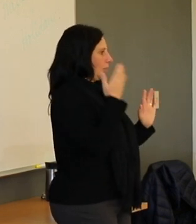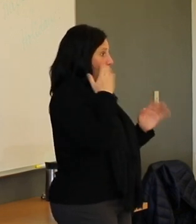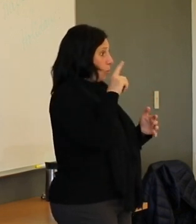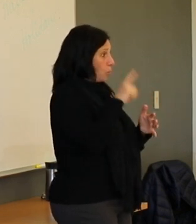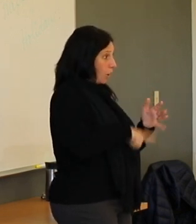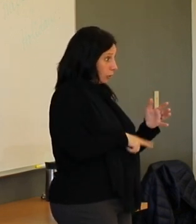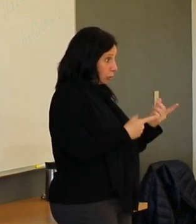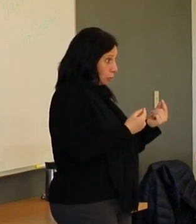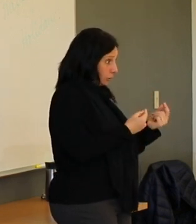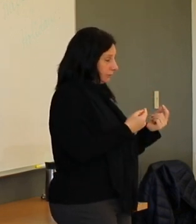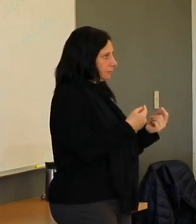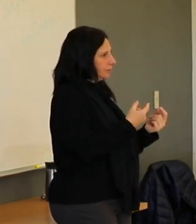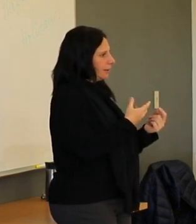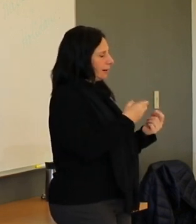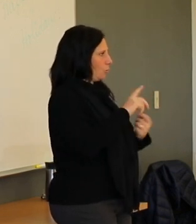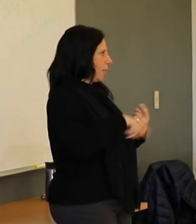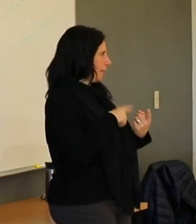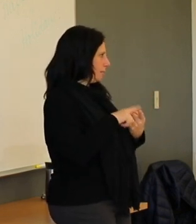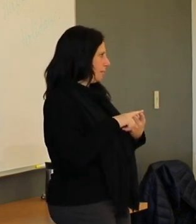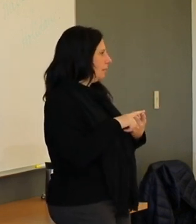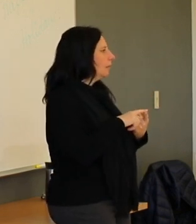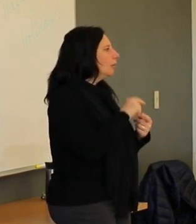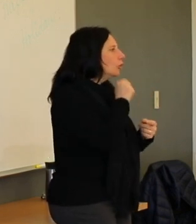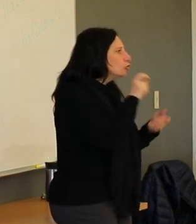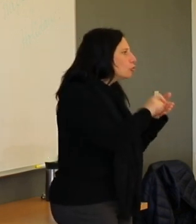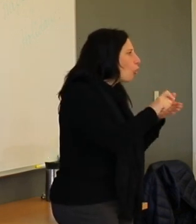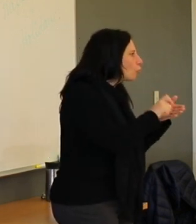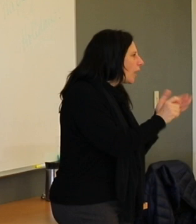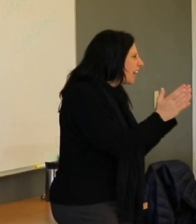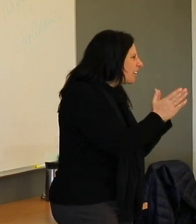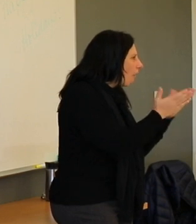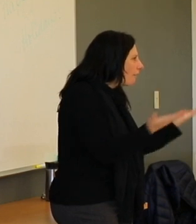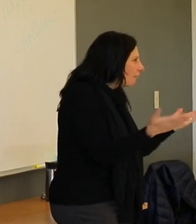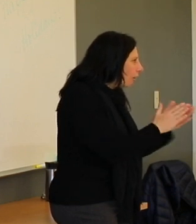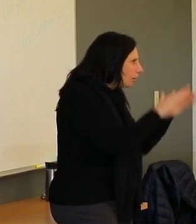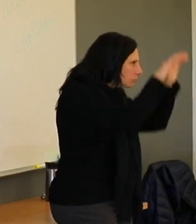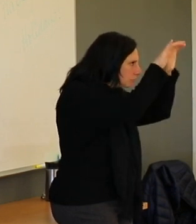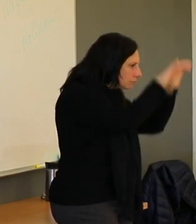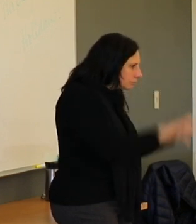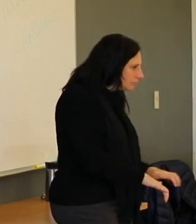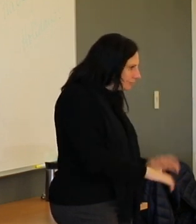So it doesn't need to be a novel, but it needs to be enough that you imagine that your reader is someone